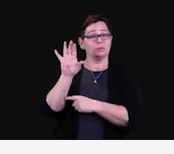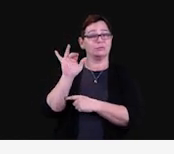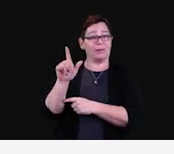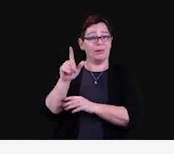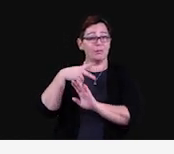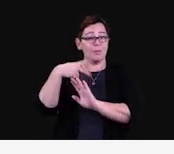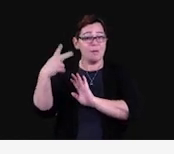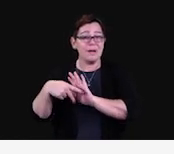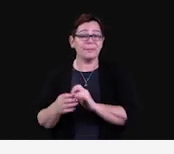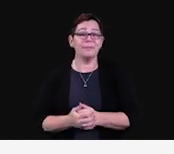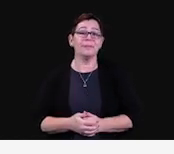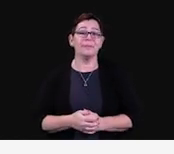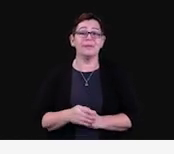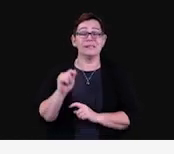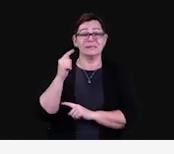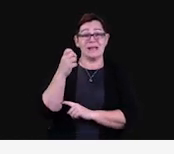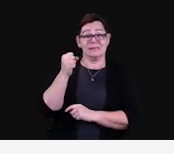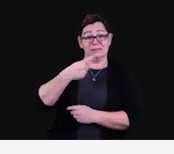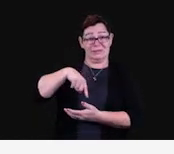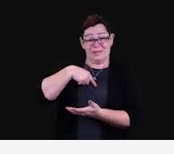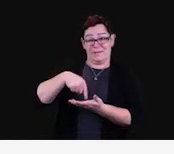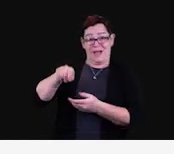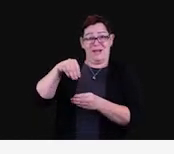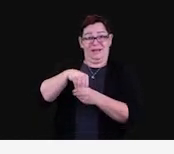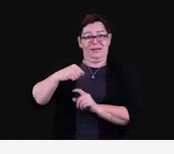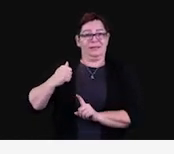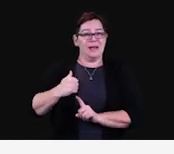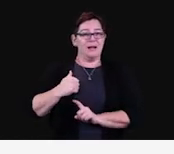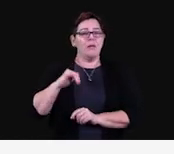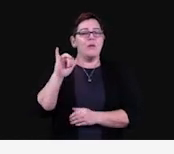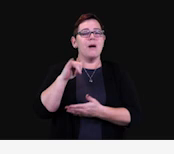The taxes we pay in Canada also help put money into the pockets